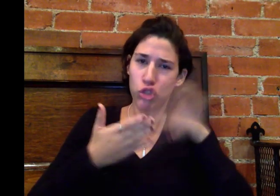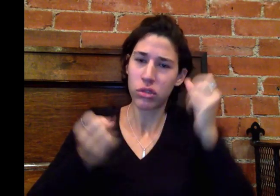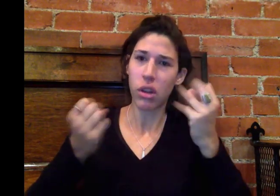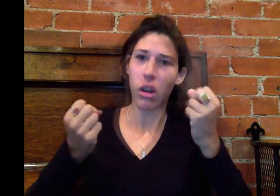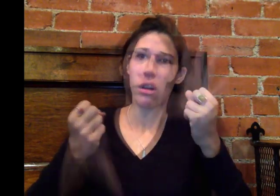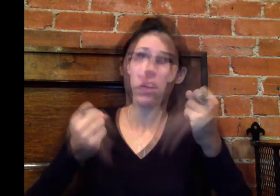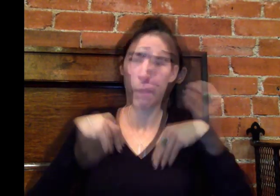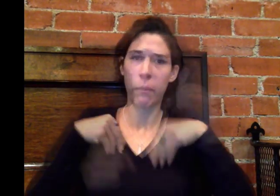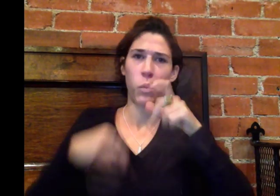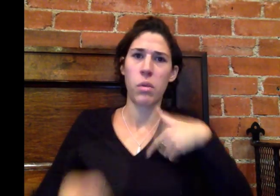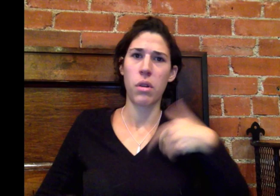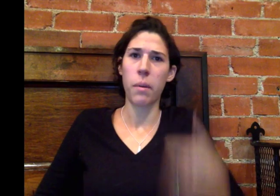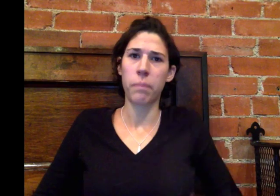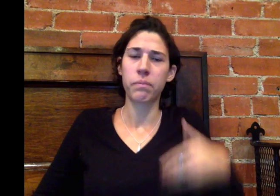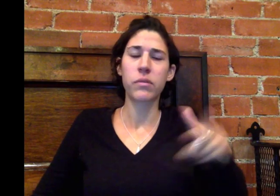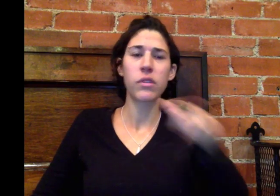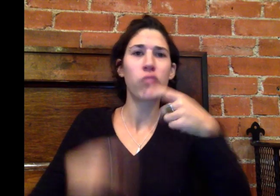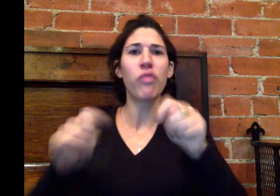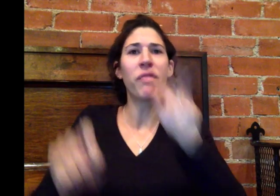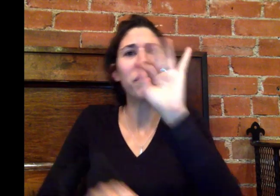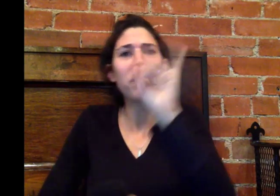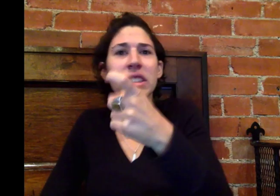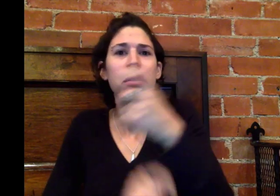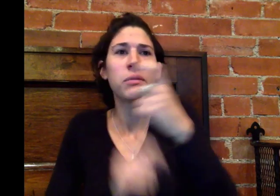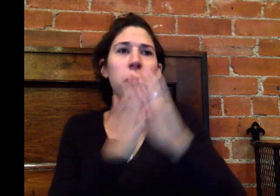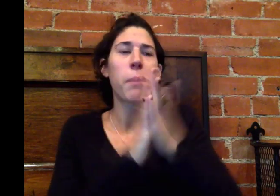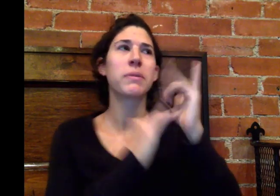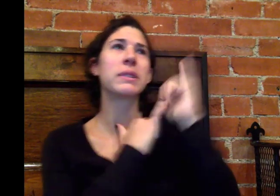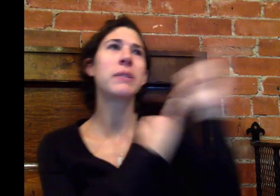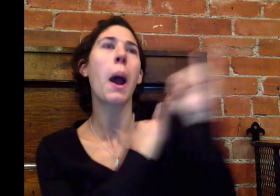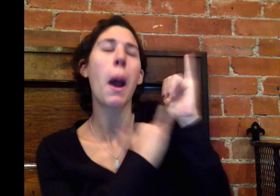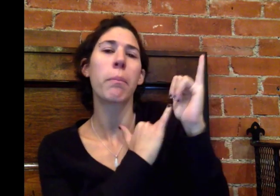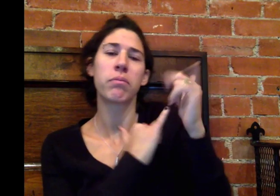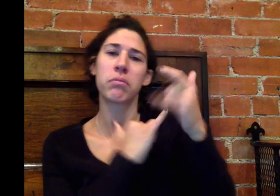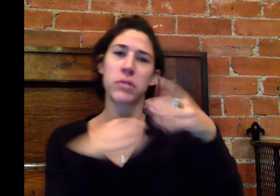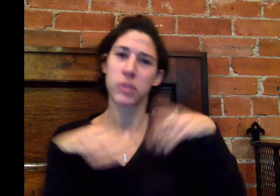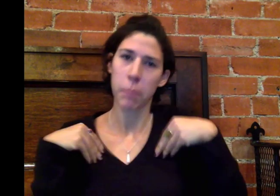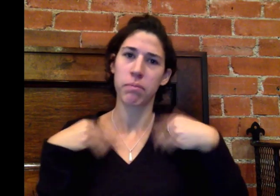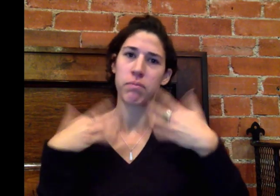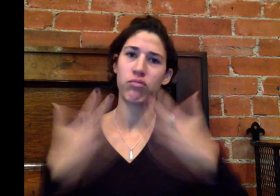because my parents accepted me for who I am, rather than fixing me to be like them.